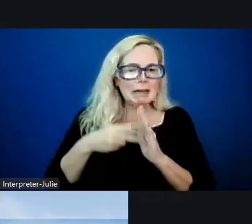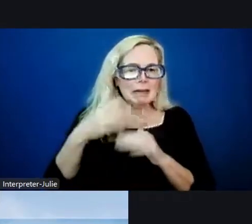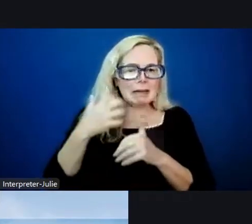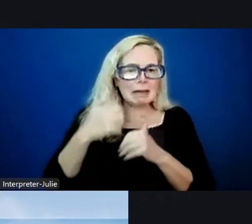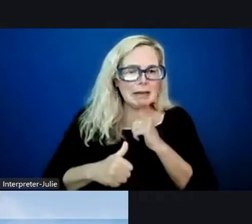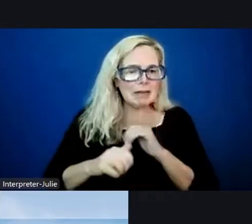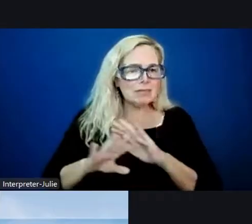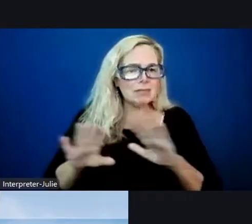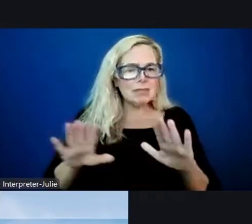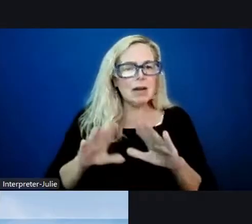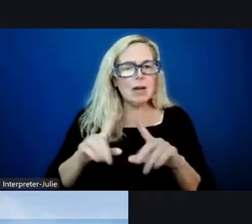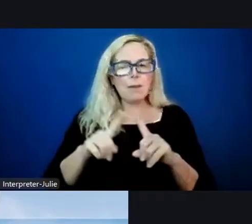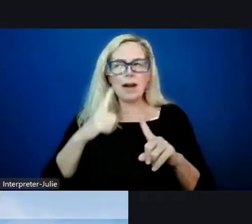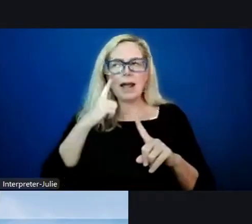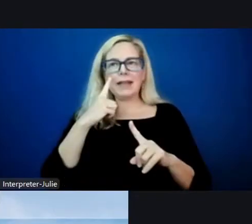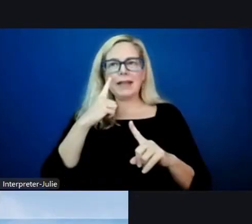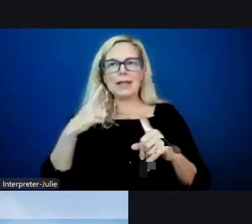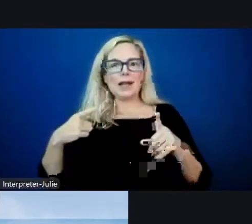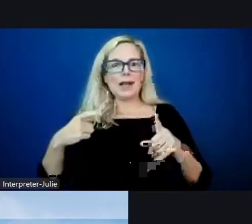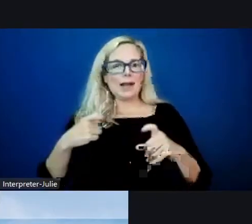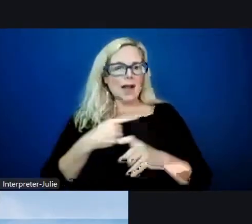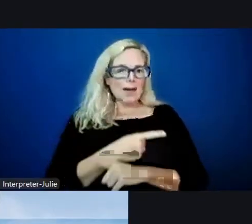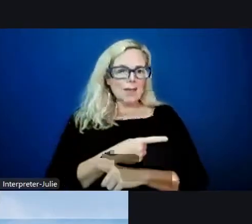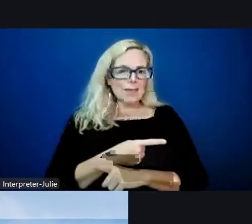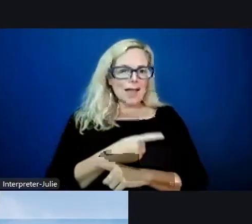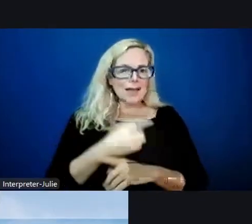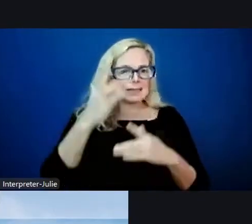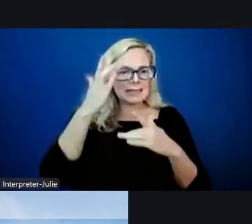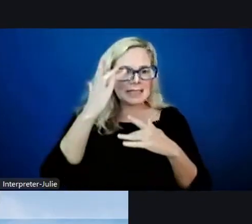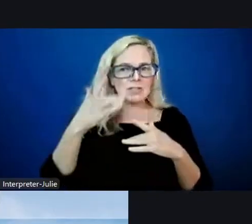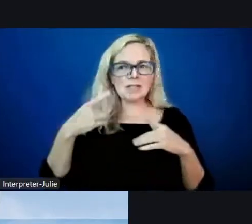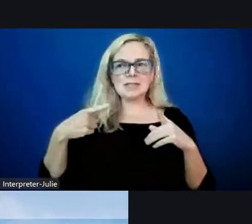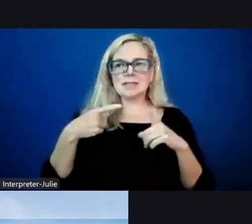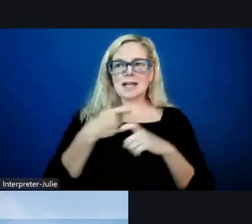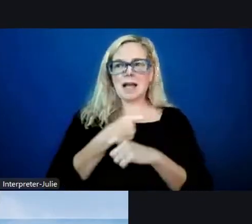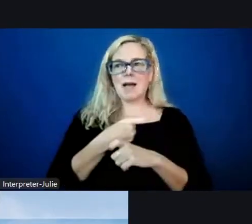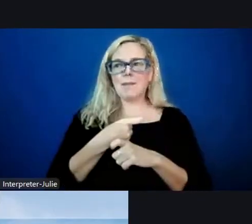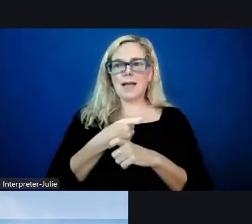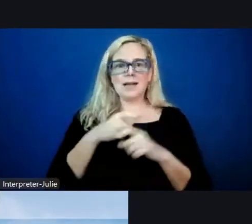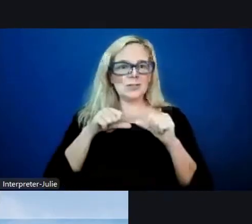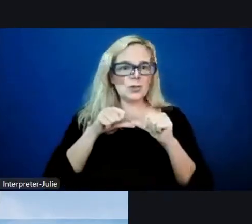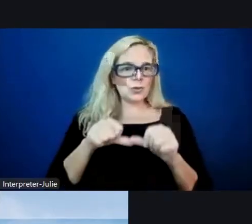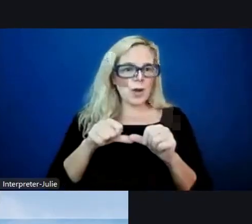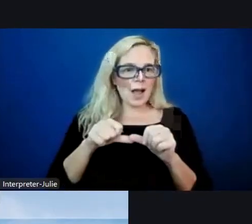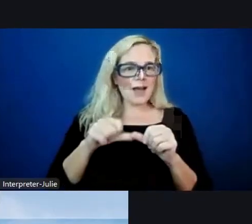with complex chronic illnesses or complex interactions that we don't know much about like HRT and insulin for example,